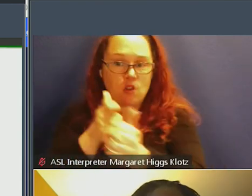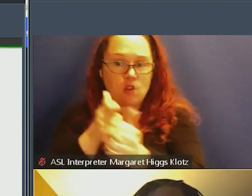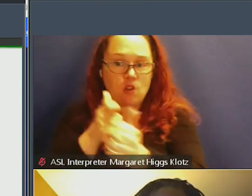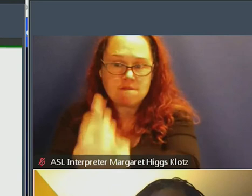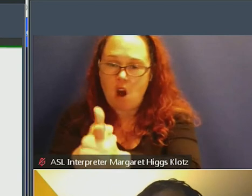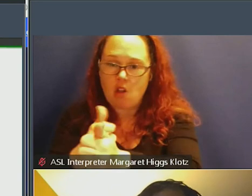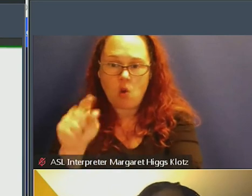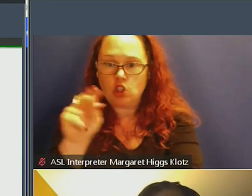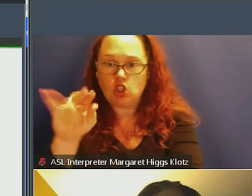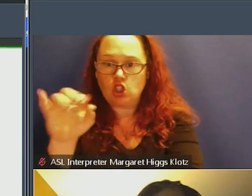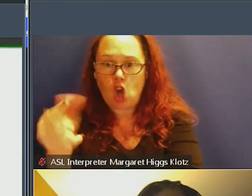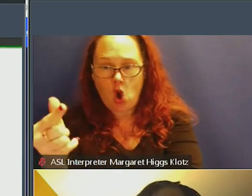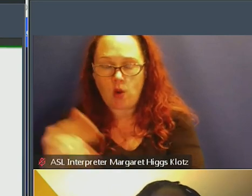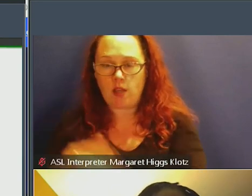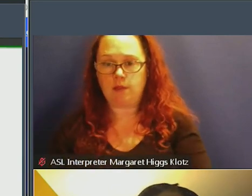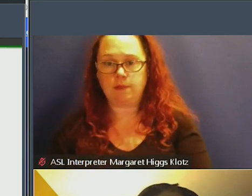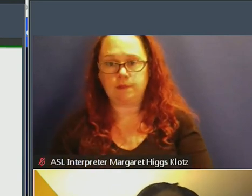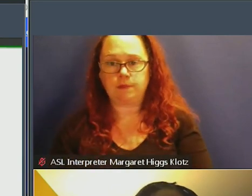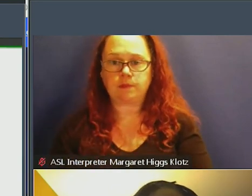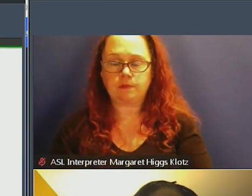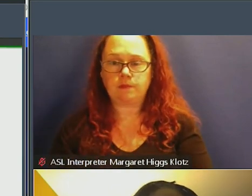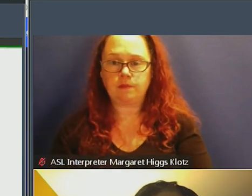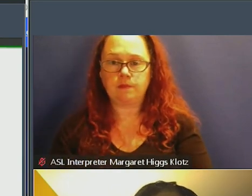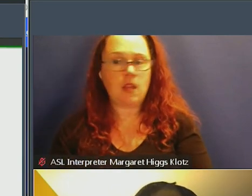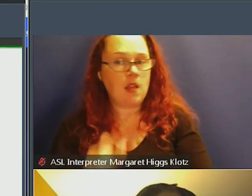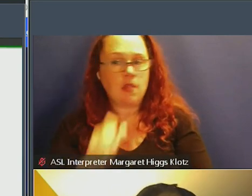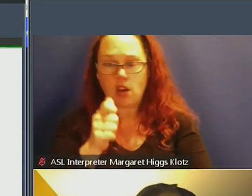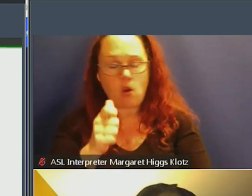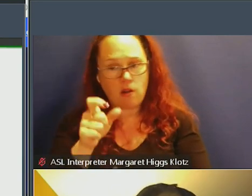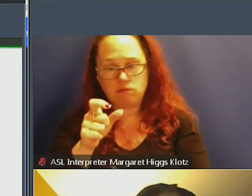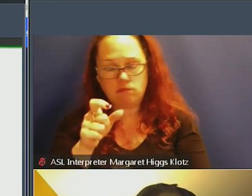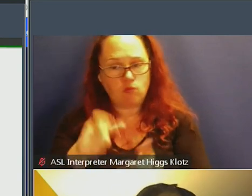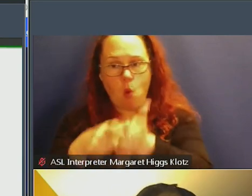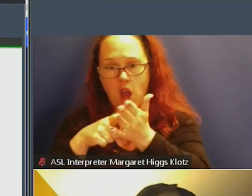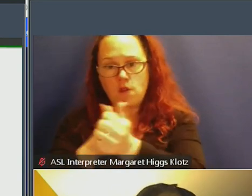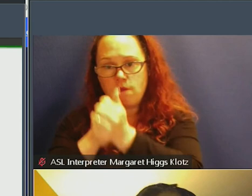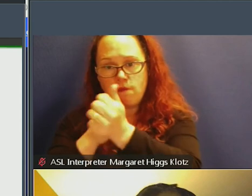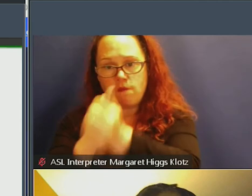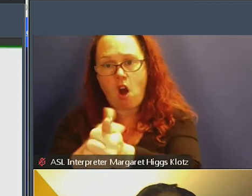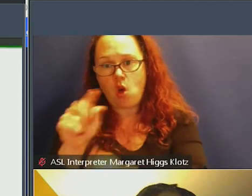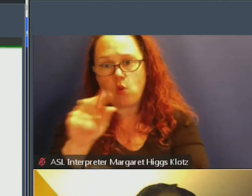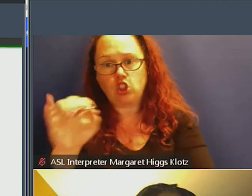the commission itself is not subject to zoning at all. Under any circumstances.